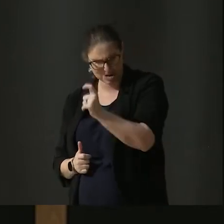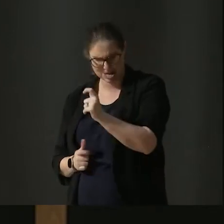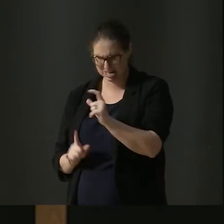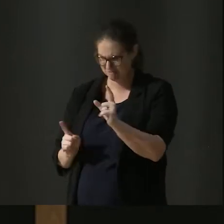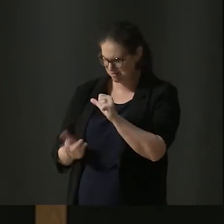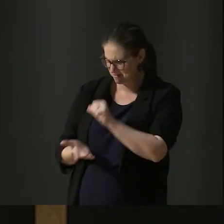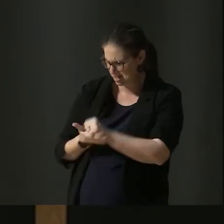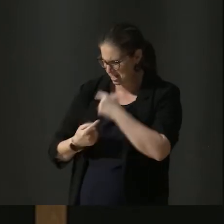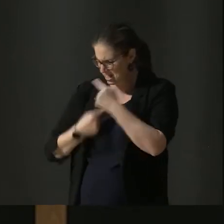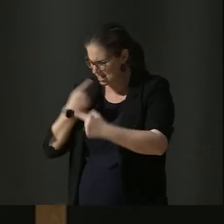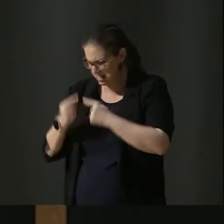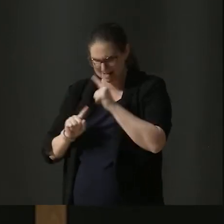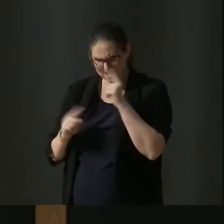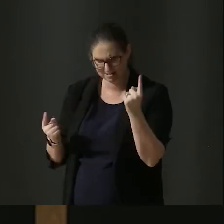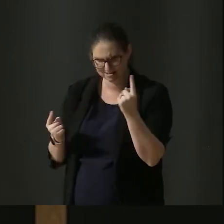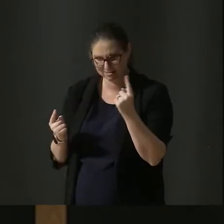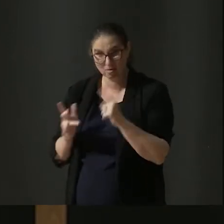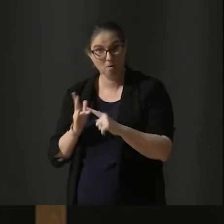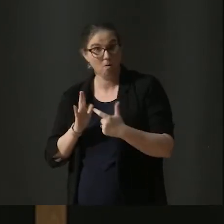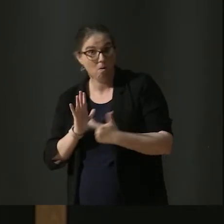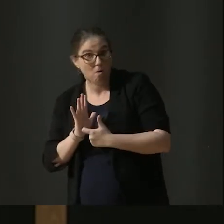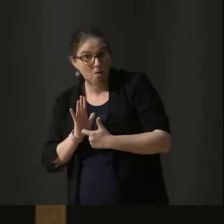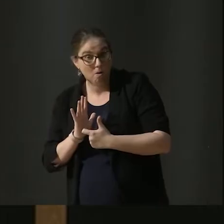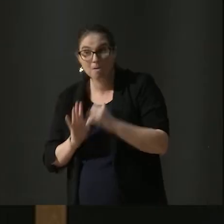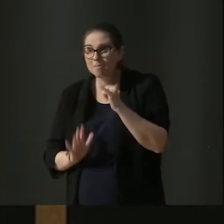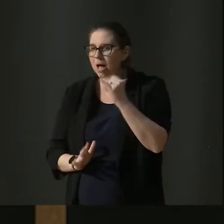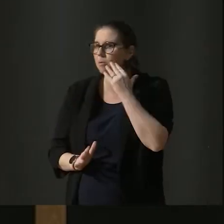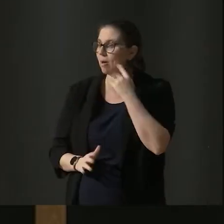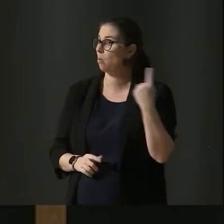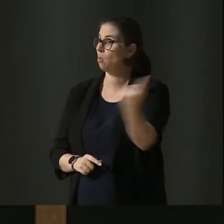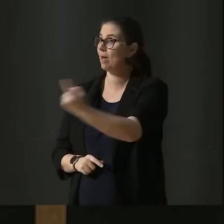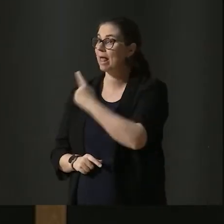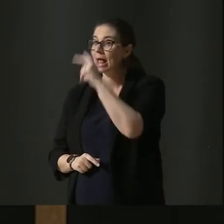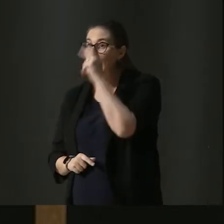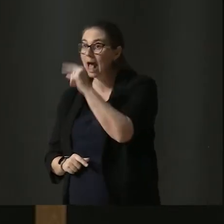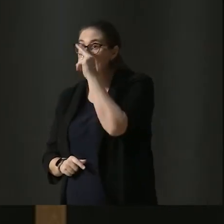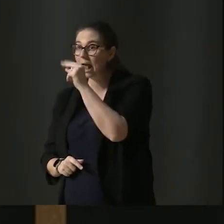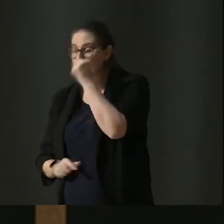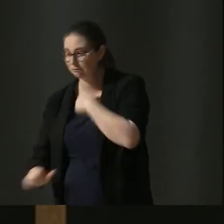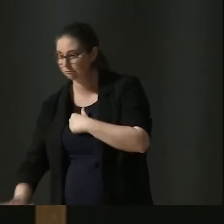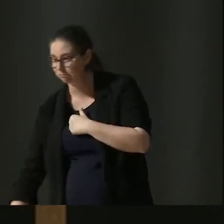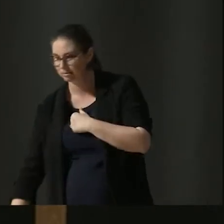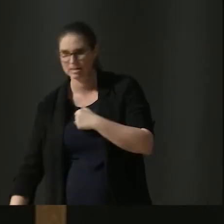Or maybe we got the message when we were younger that sharing our feelings is not okay.